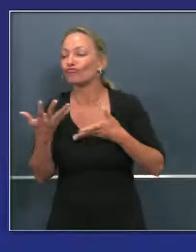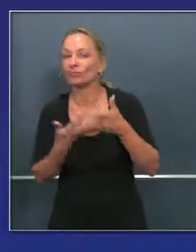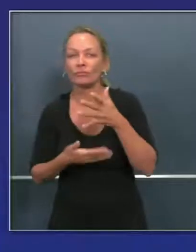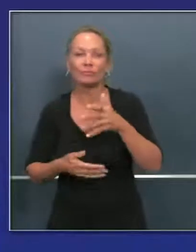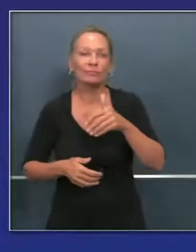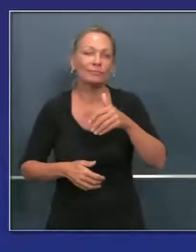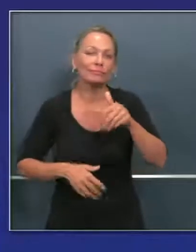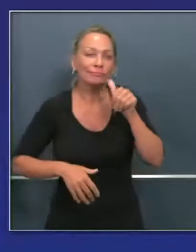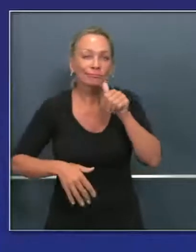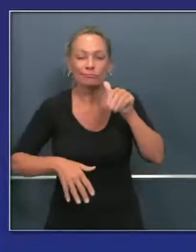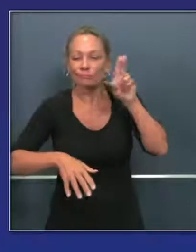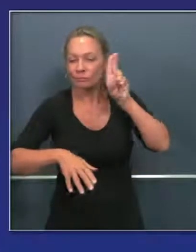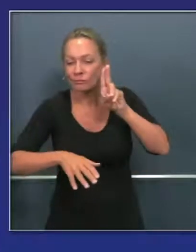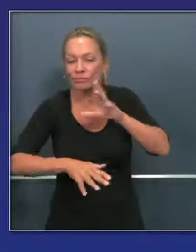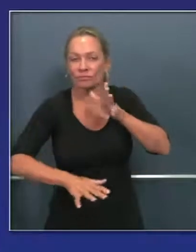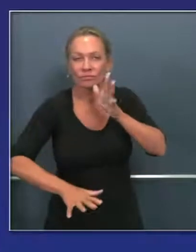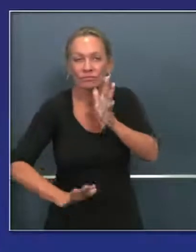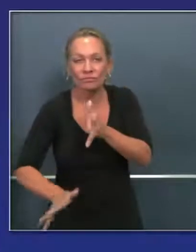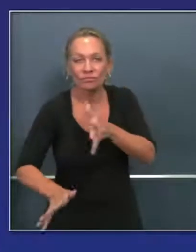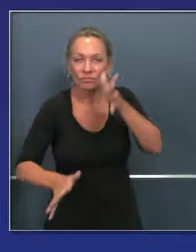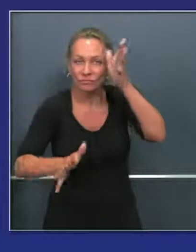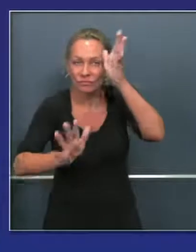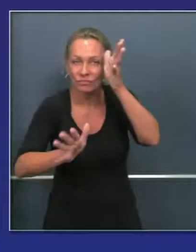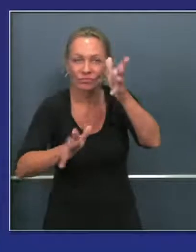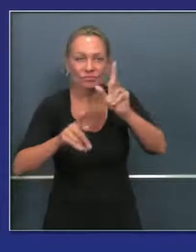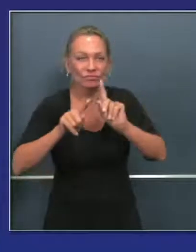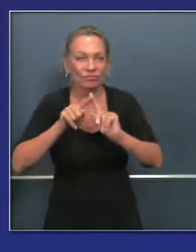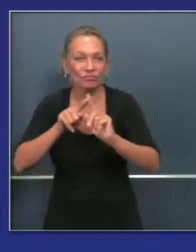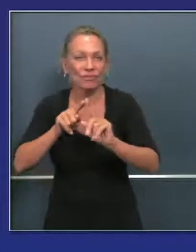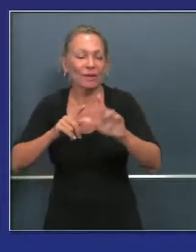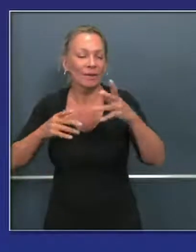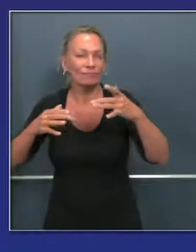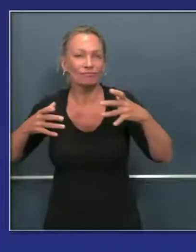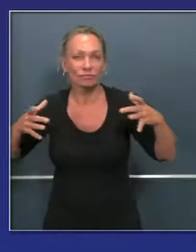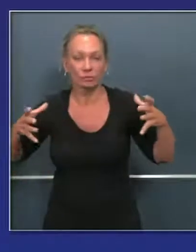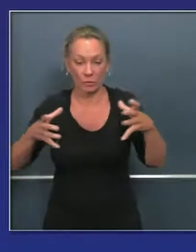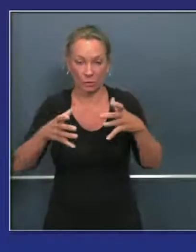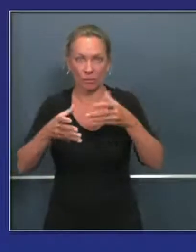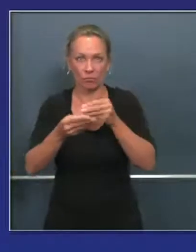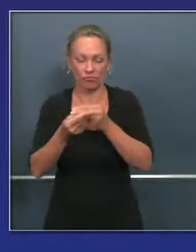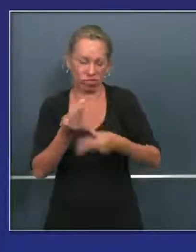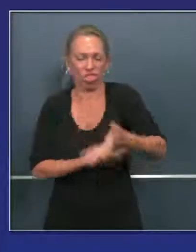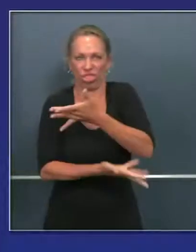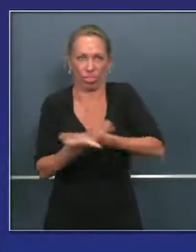mixing extended family and other people coming together and congregating that otherwise they're